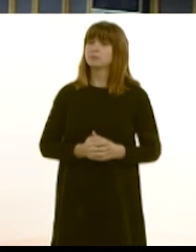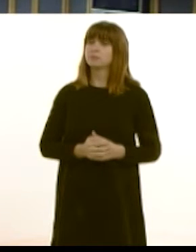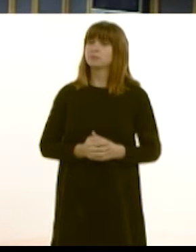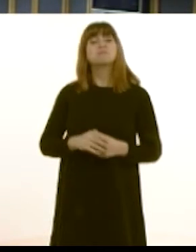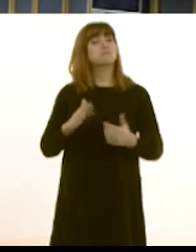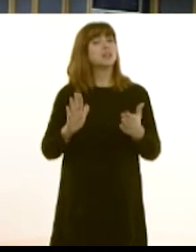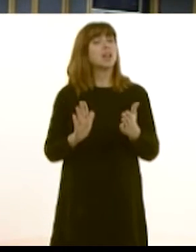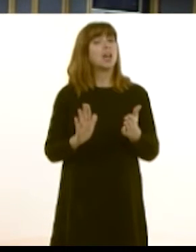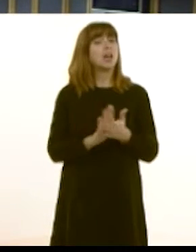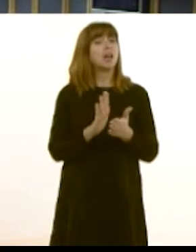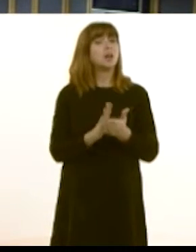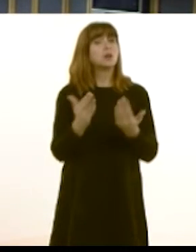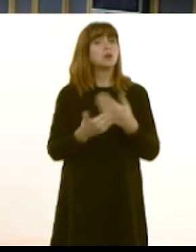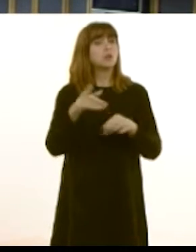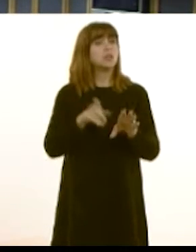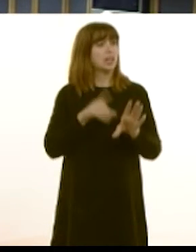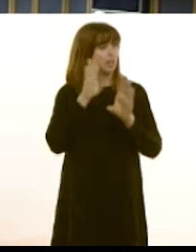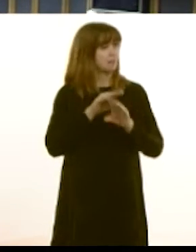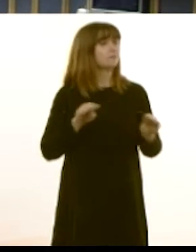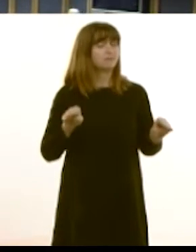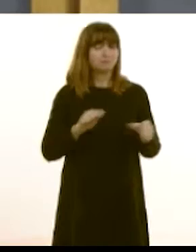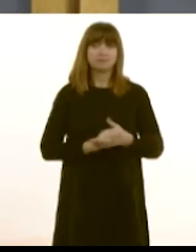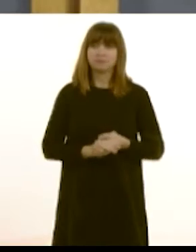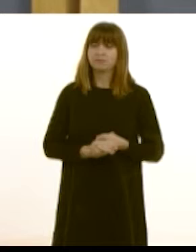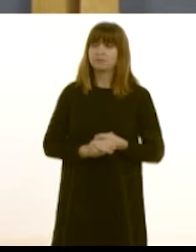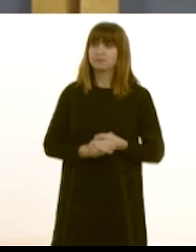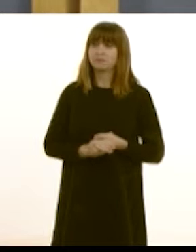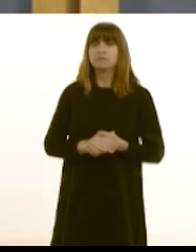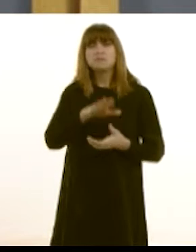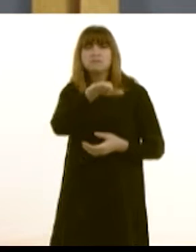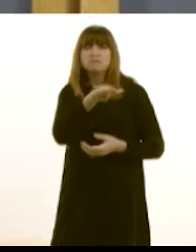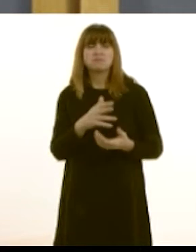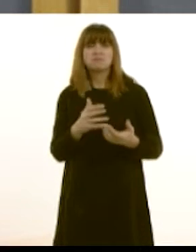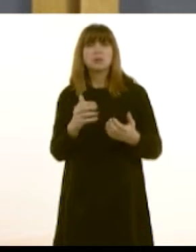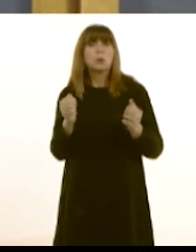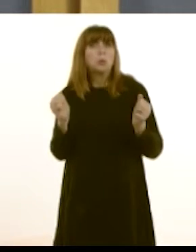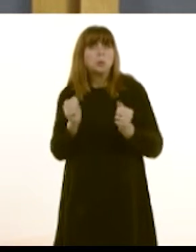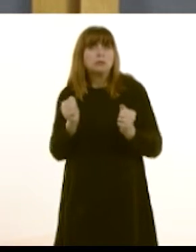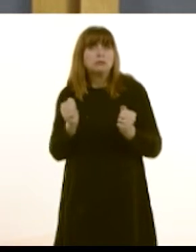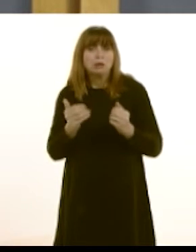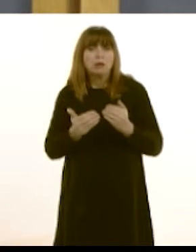Lindsay Whittle: First Minister, last year, your Government outlined how it planned to tackle increased winter pressures in our hospitals.